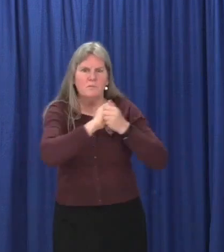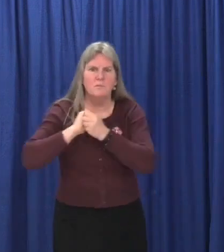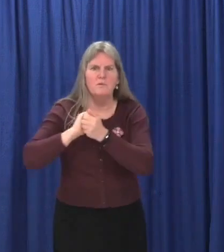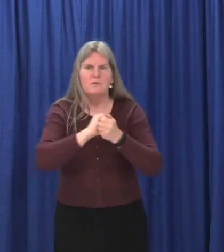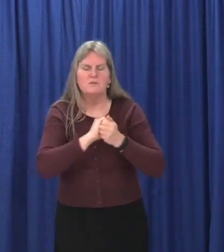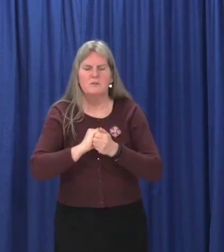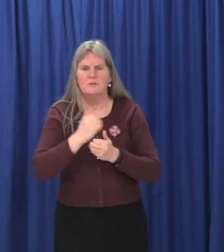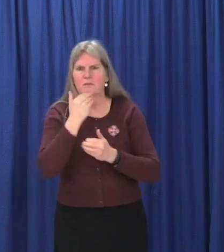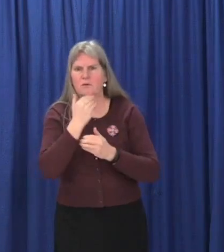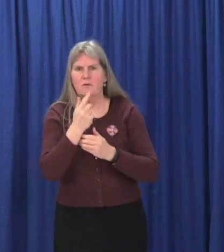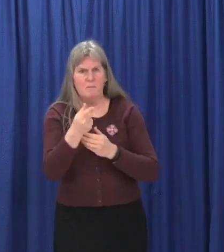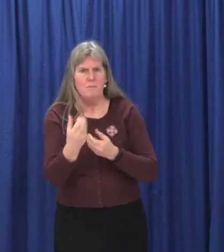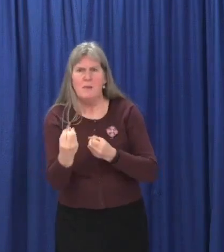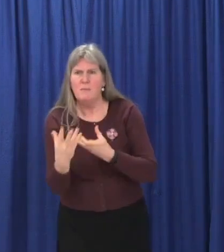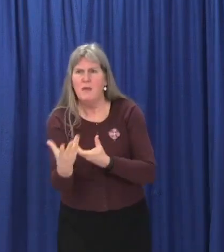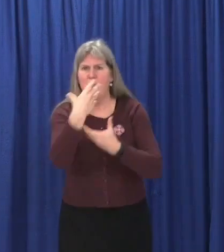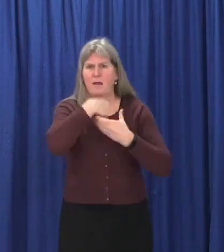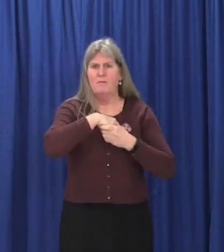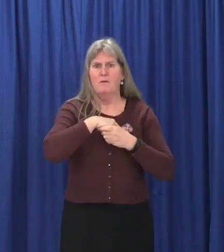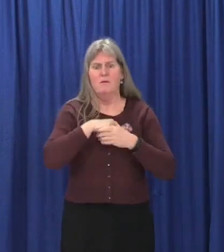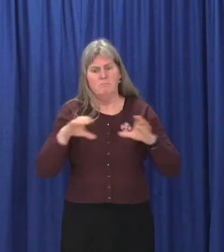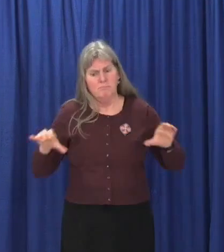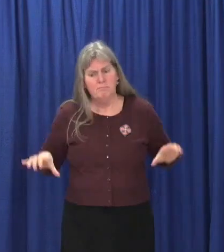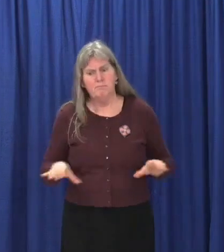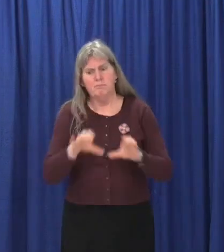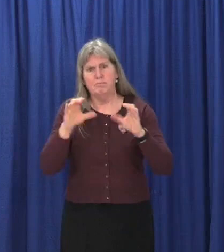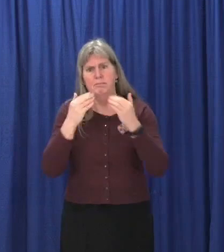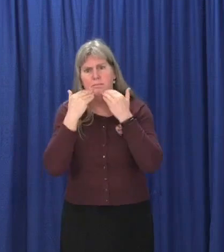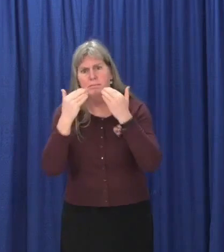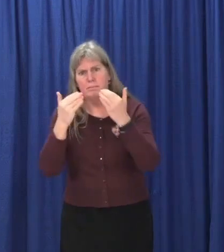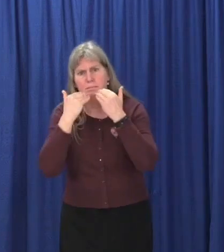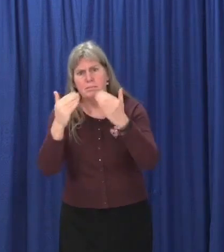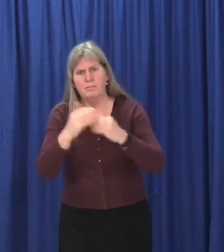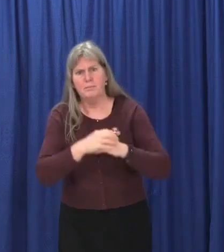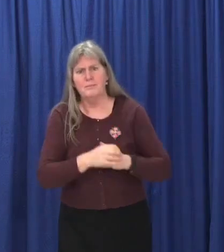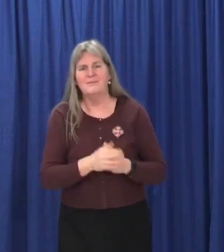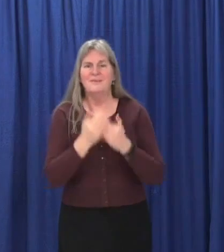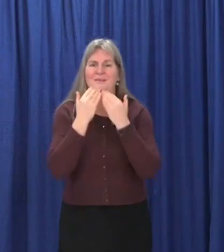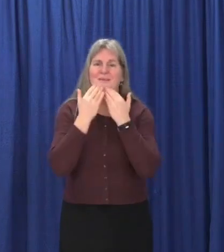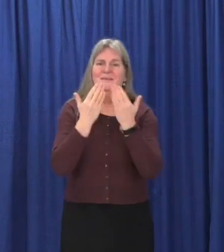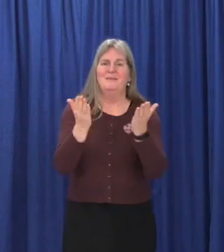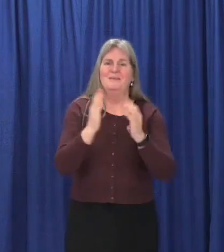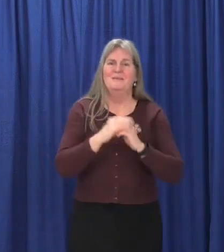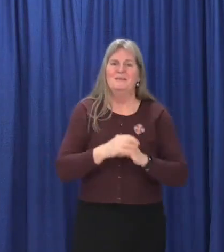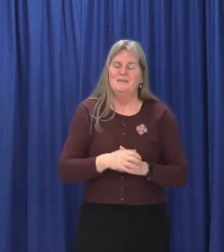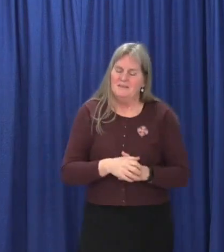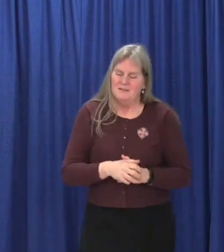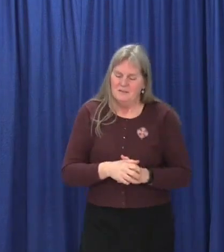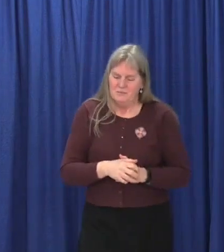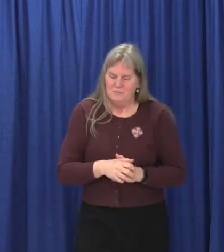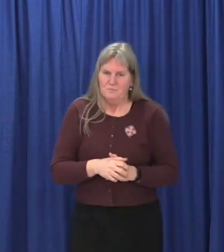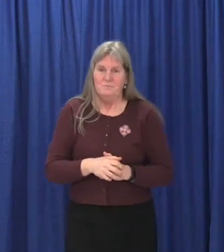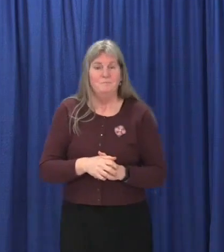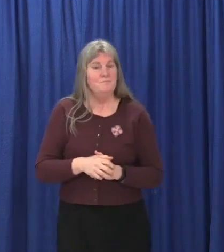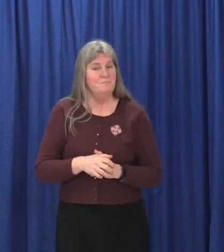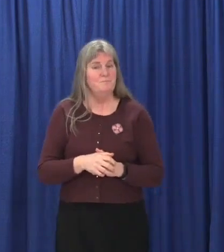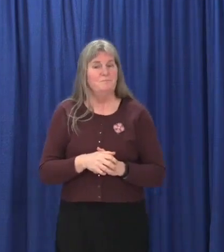here, it has been a huge effort. So thank you. I'm very happy to report that